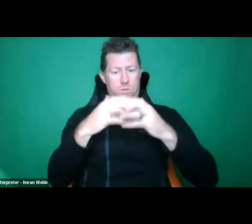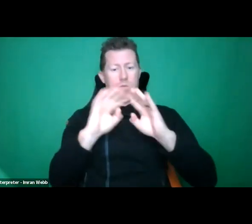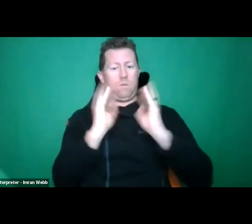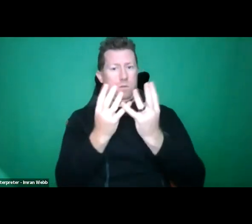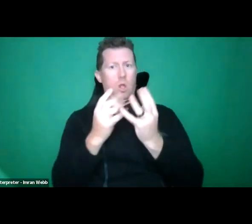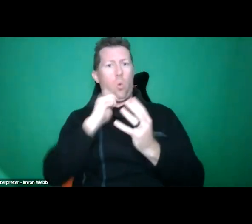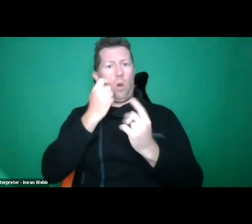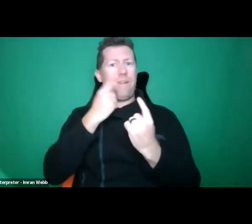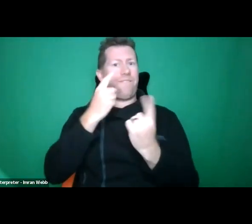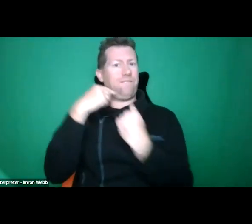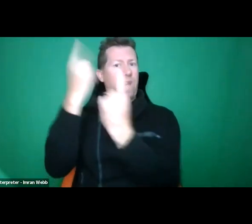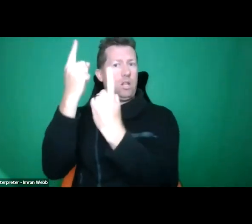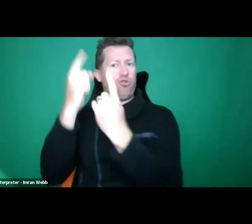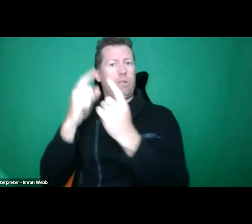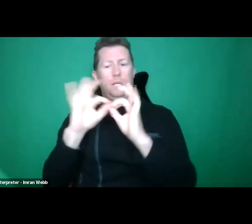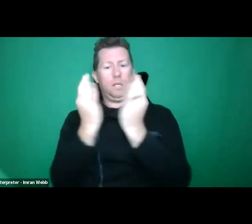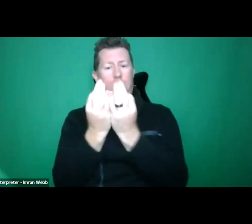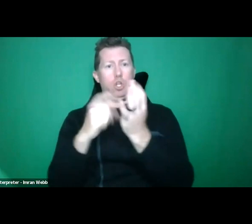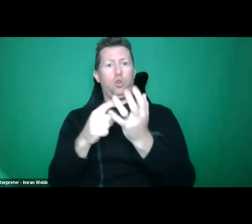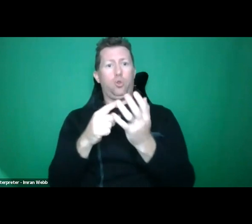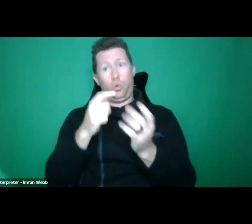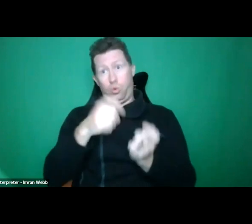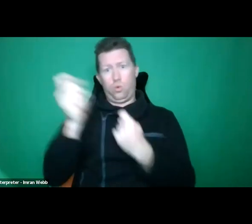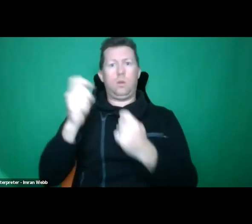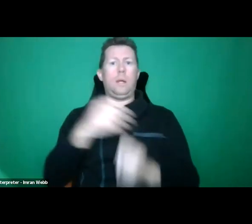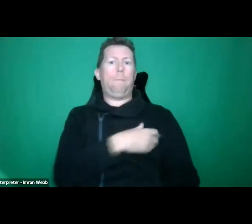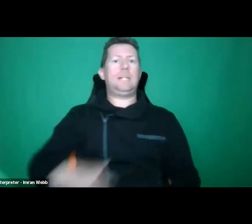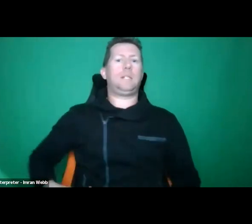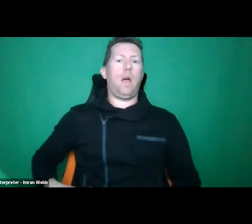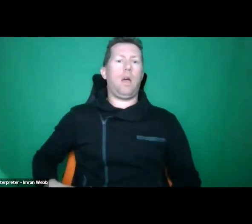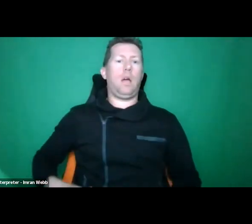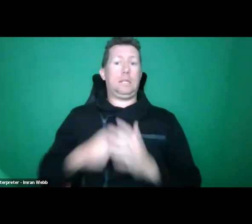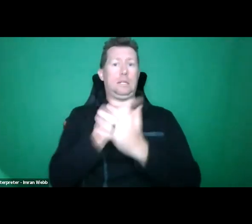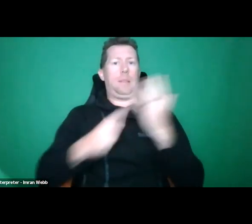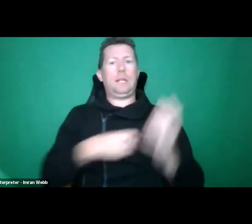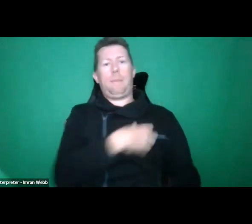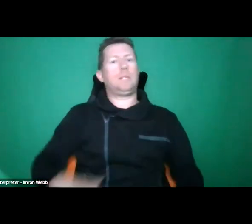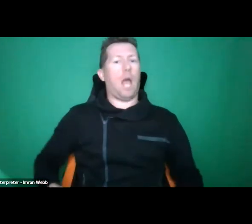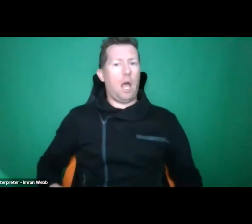that reports directly to disability ministers and the role of the Council